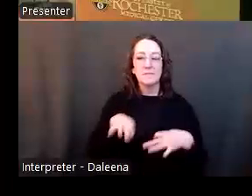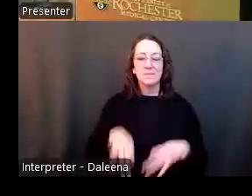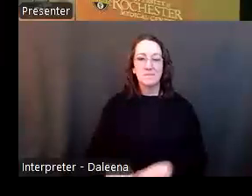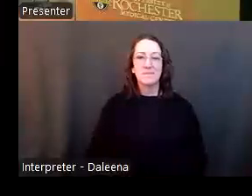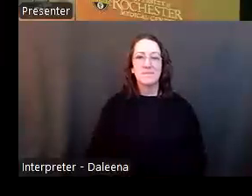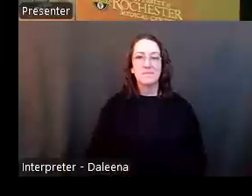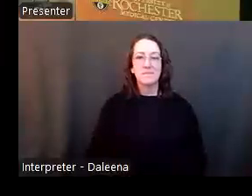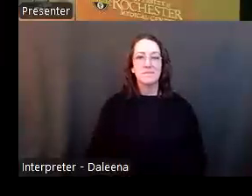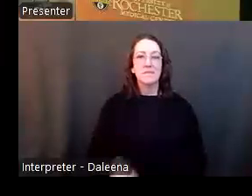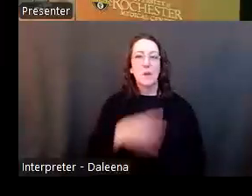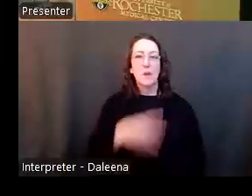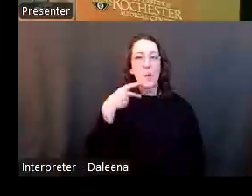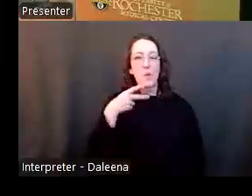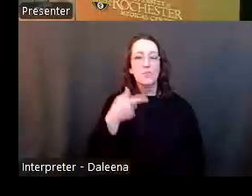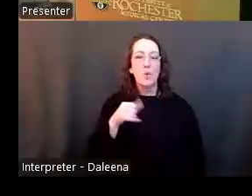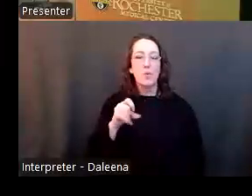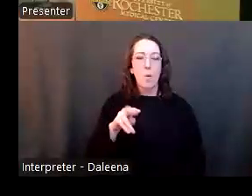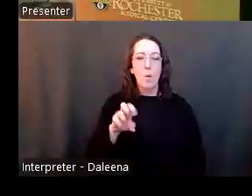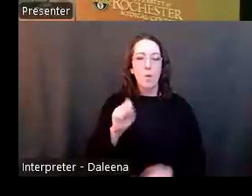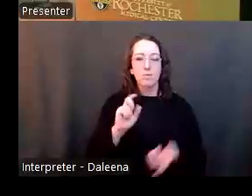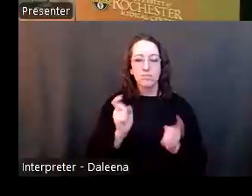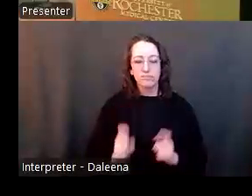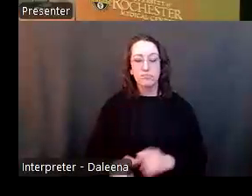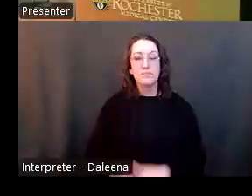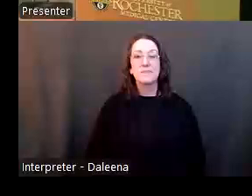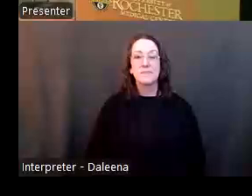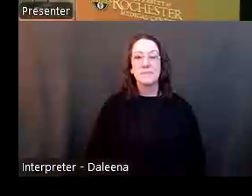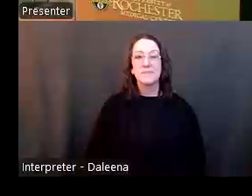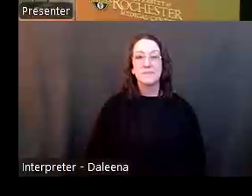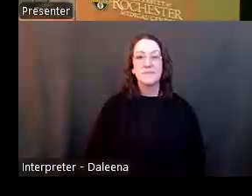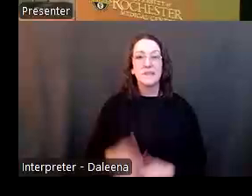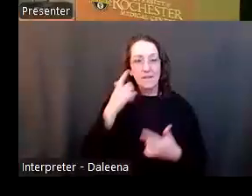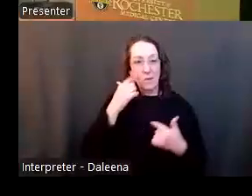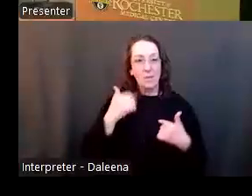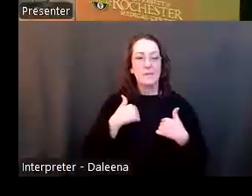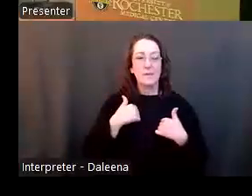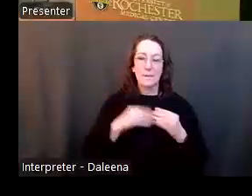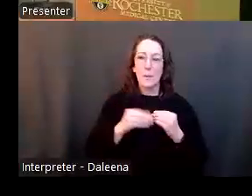pronouns there but if you're anything like me um it's a lot easier to learn from a concrete